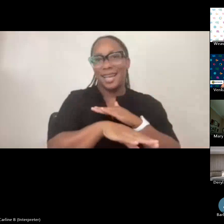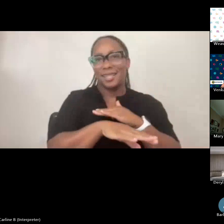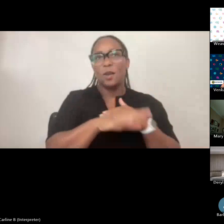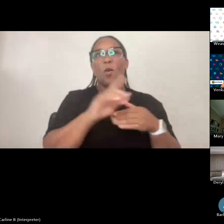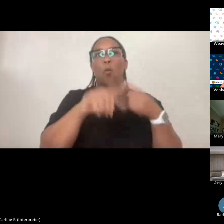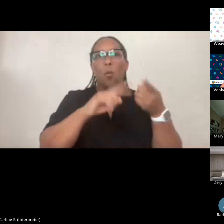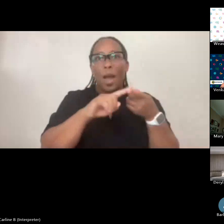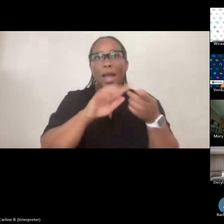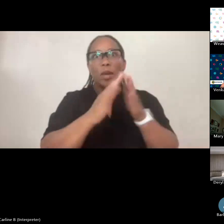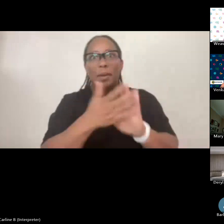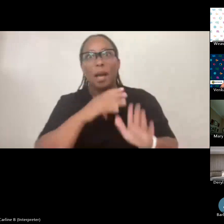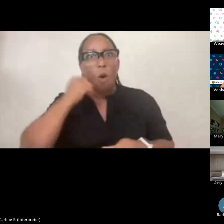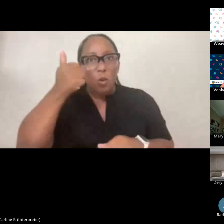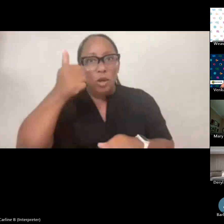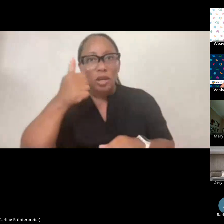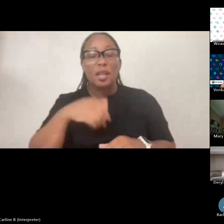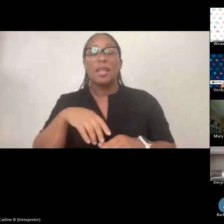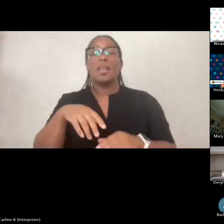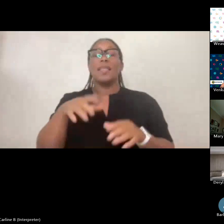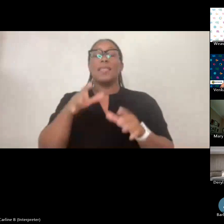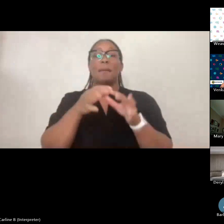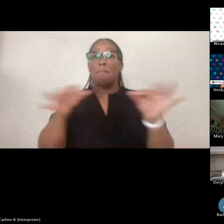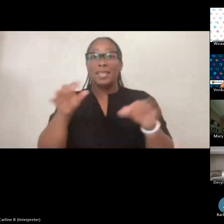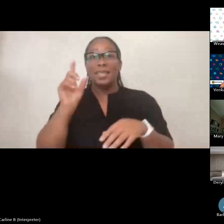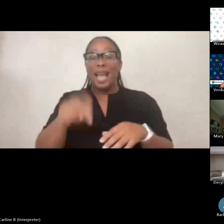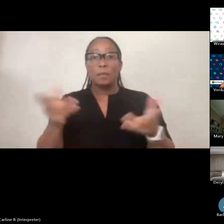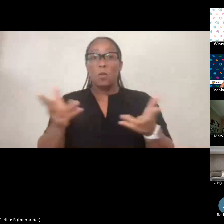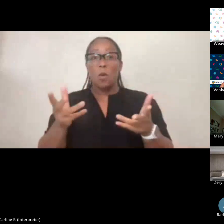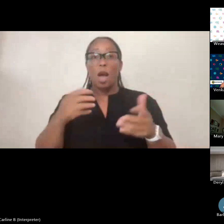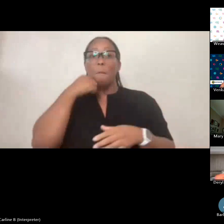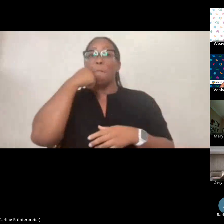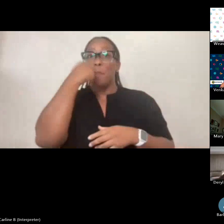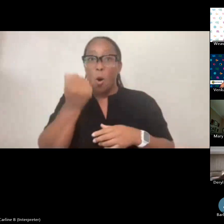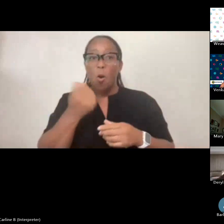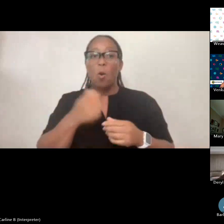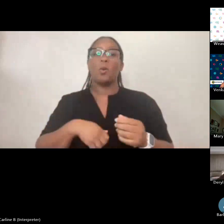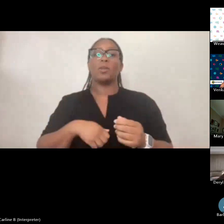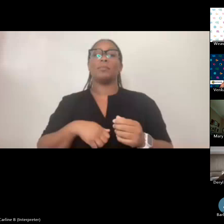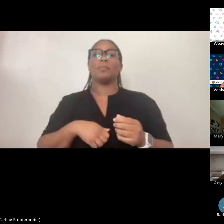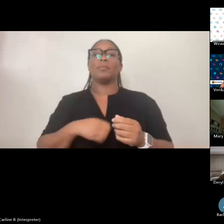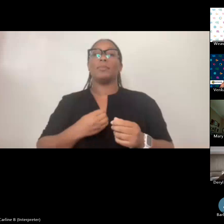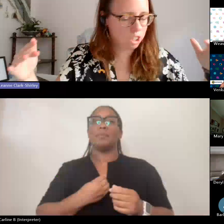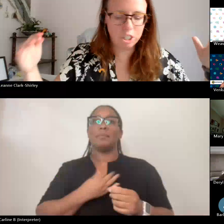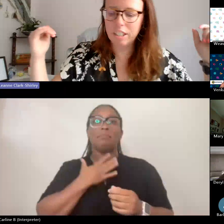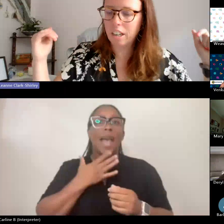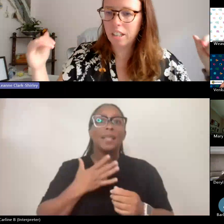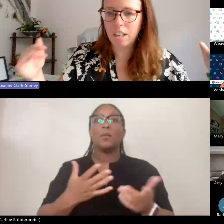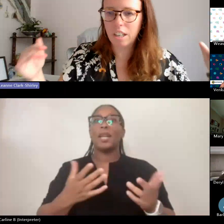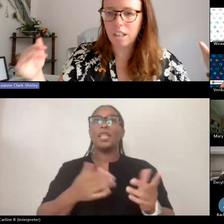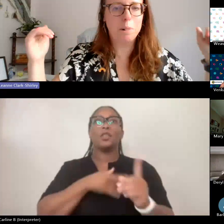The messaging has to be. Bold, aspirational. All of us deserve good,